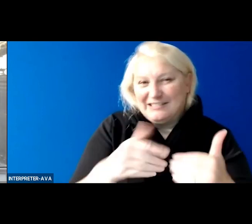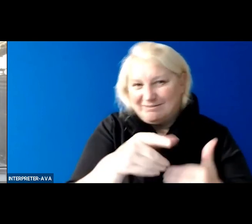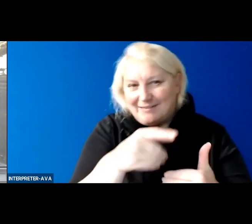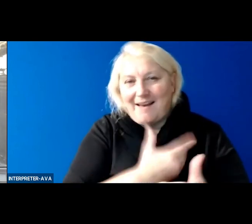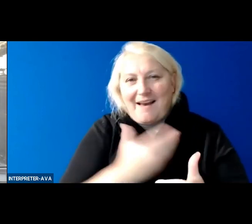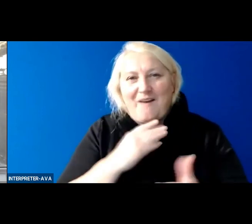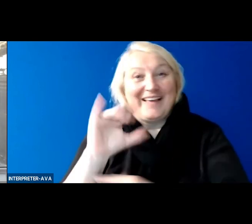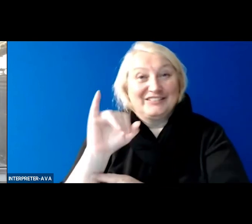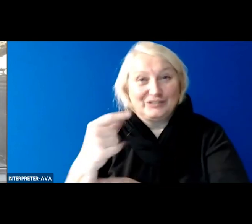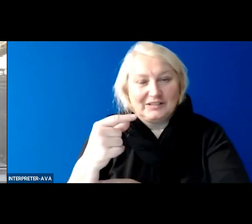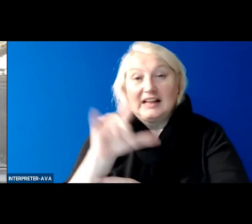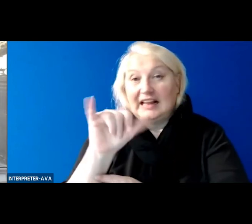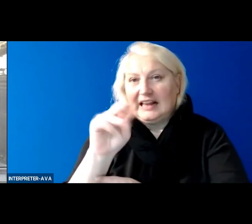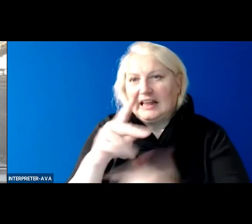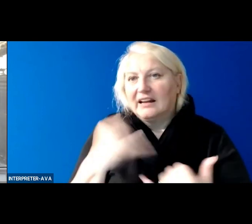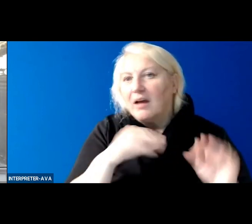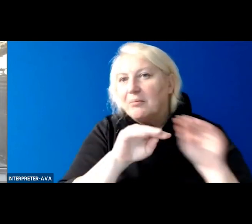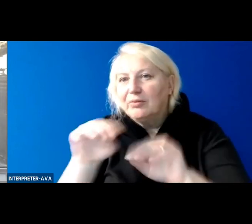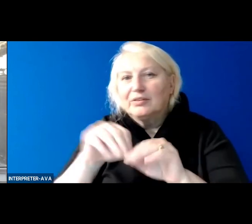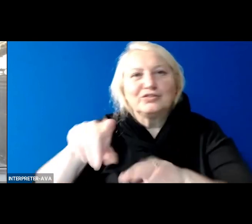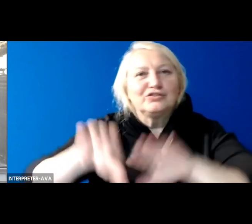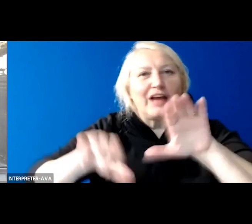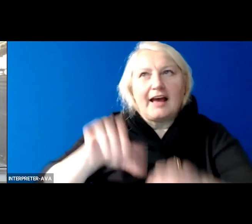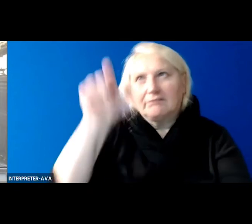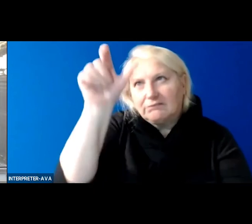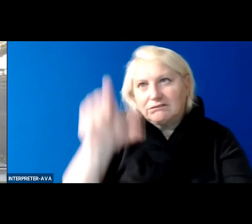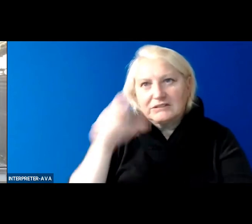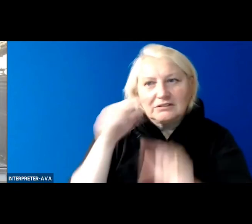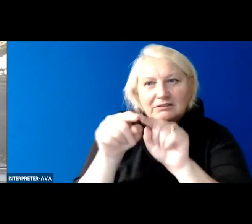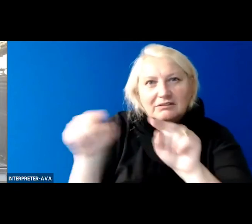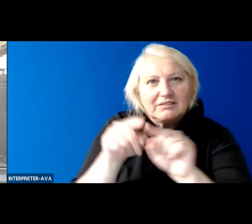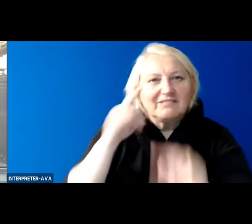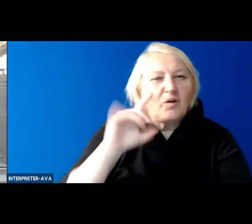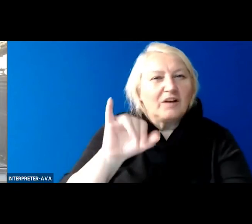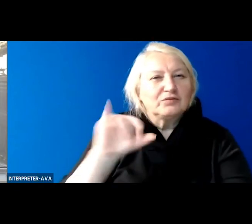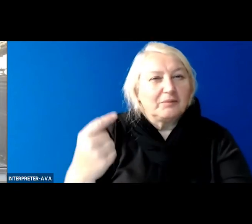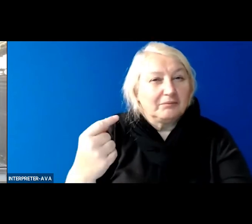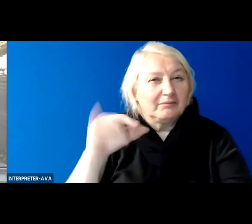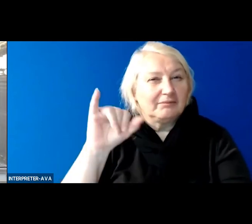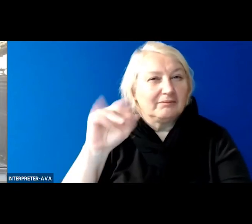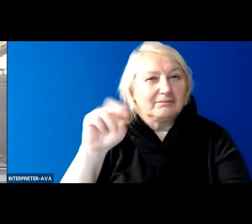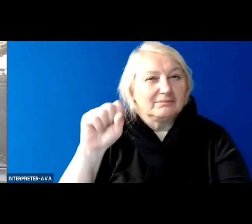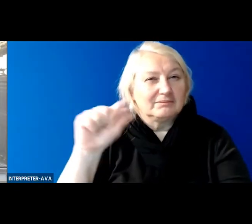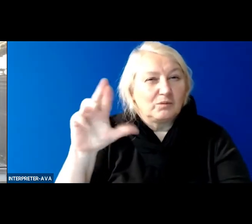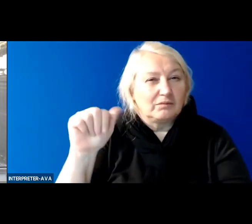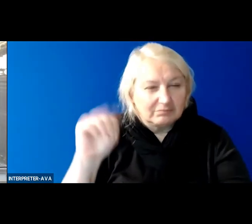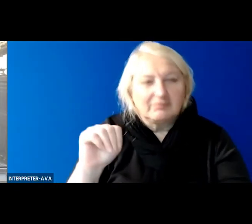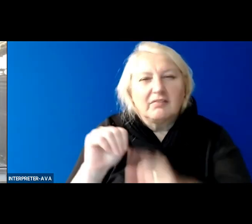The link is in the chat now. So there you will be able to see announcements and updates of our